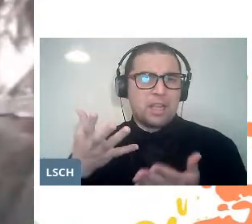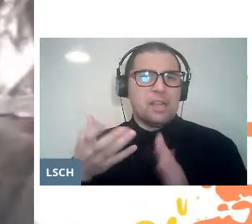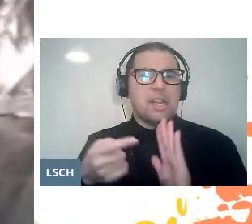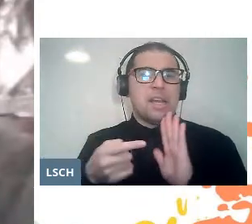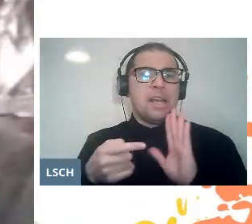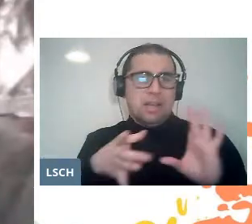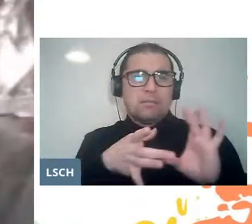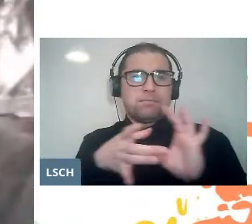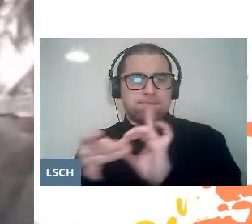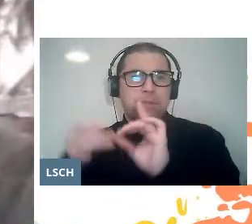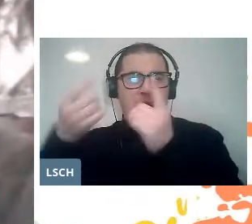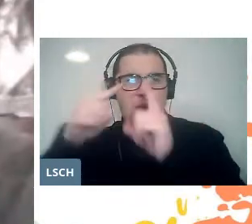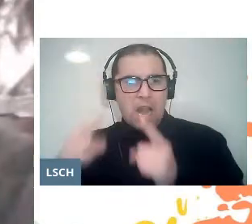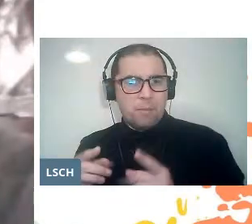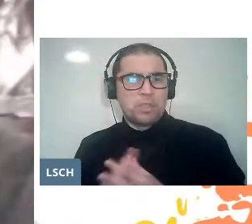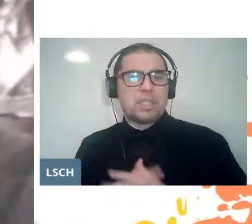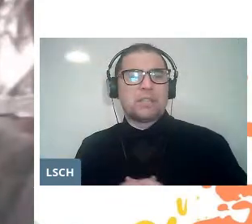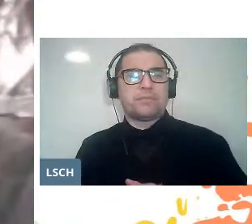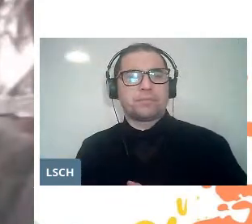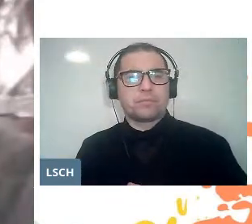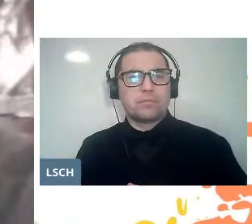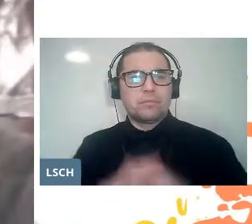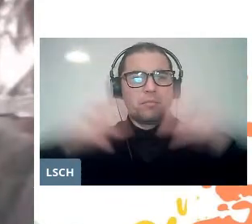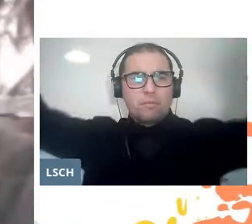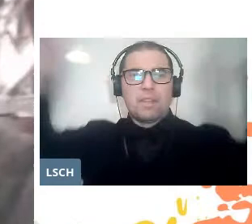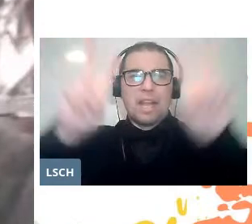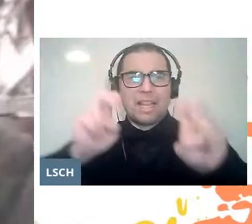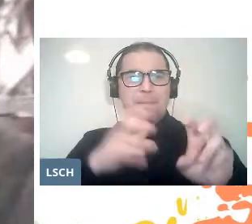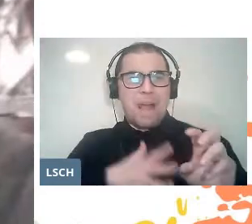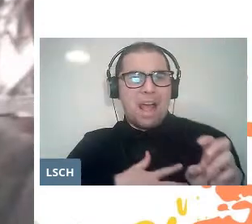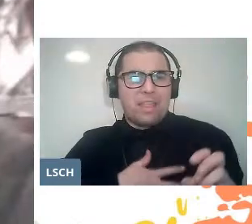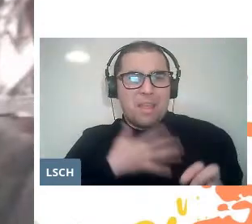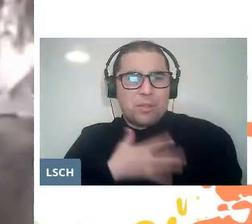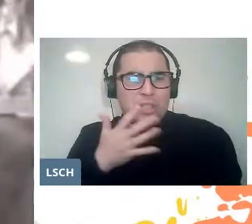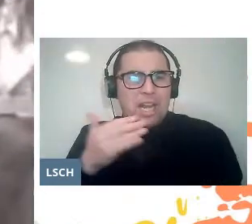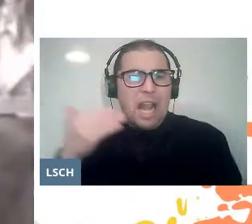a space where the emotional is going to be very important.